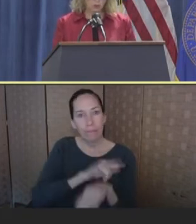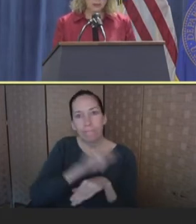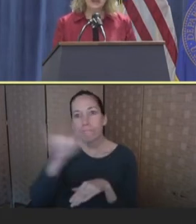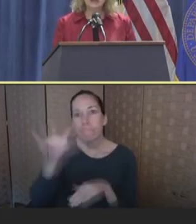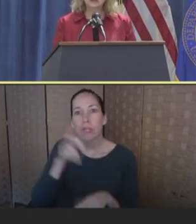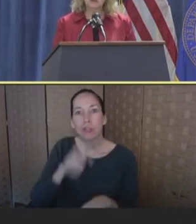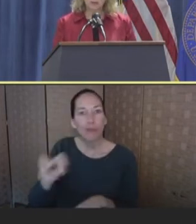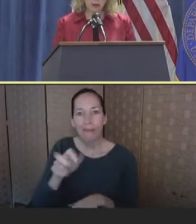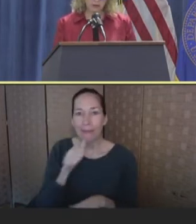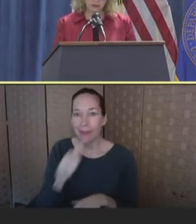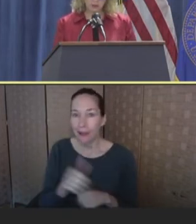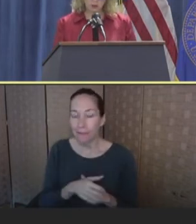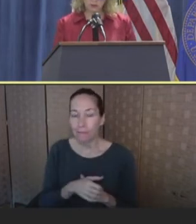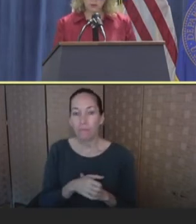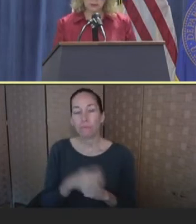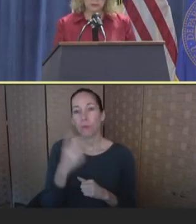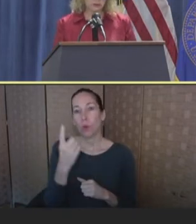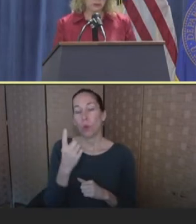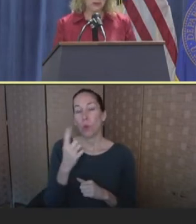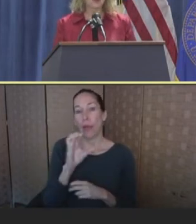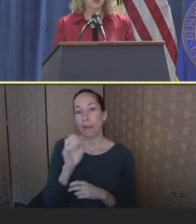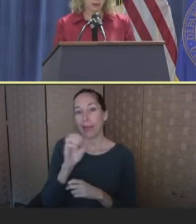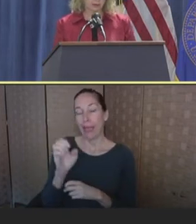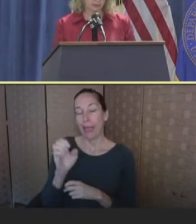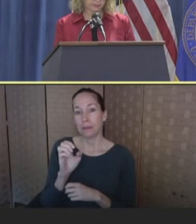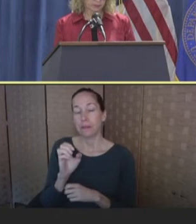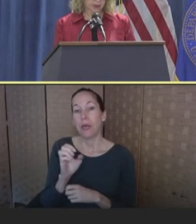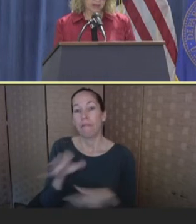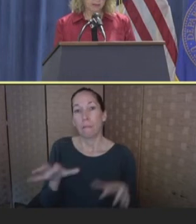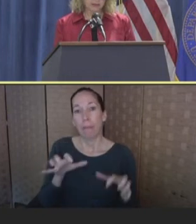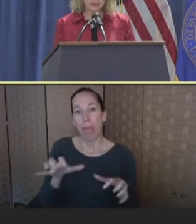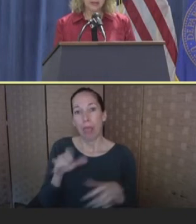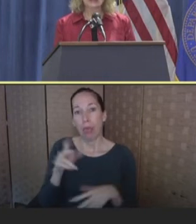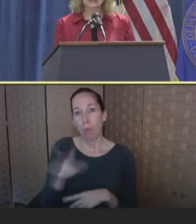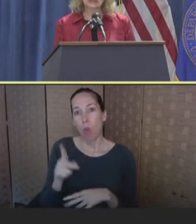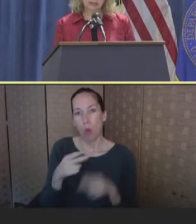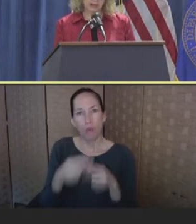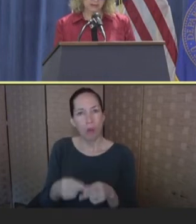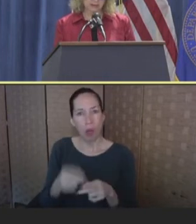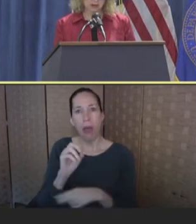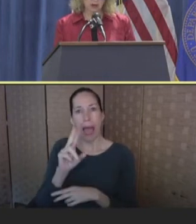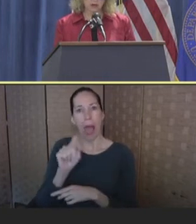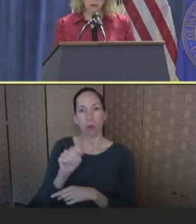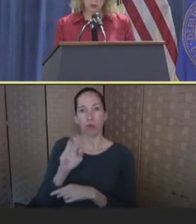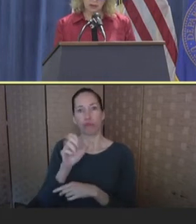One case of paralytic polio is considered an outbreak, and in this case, indicates underlying